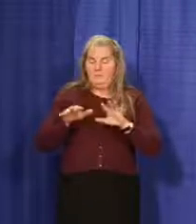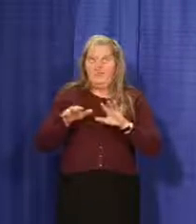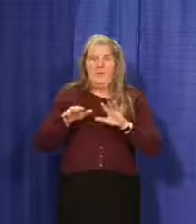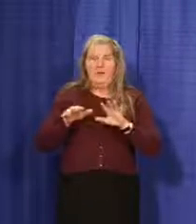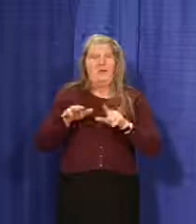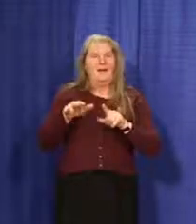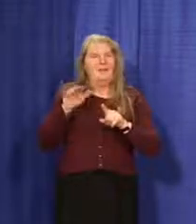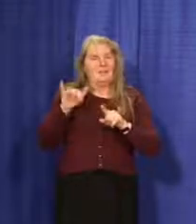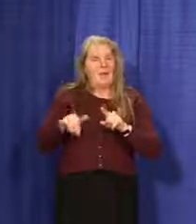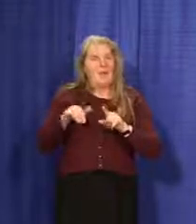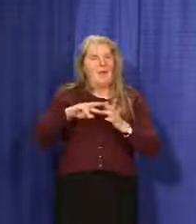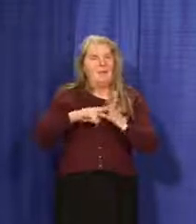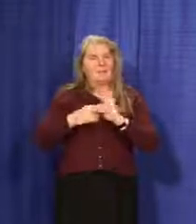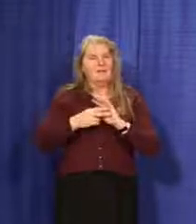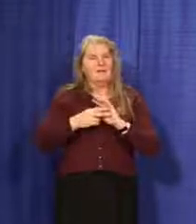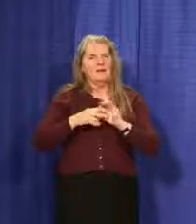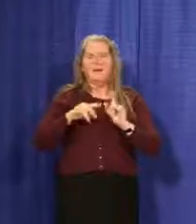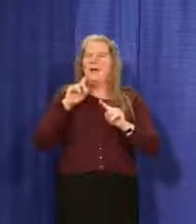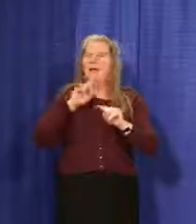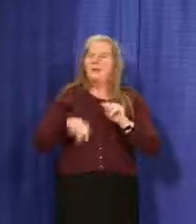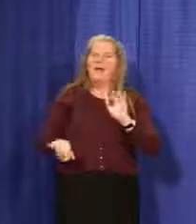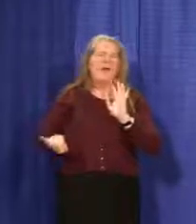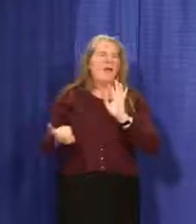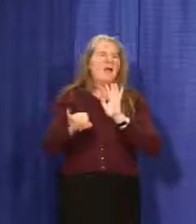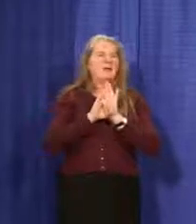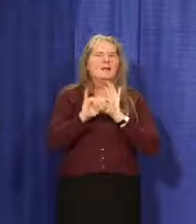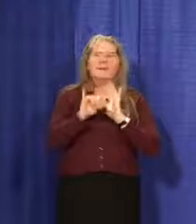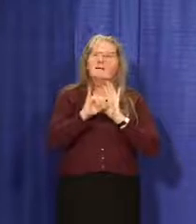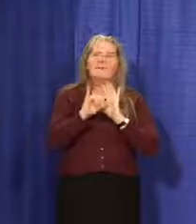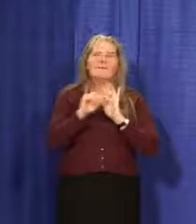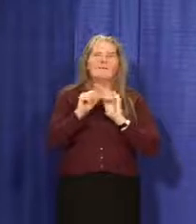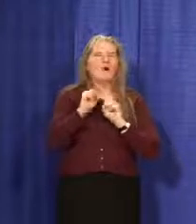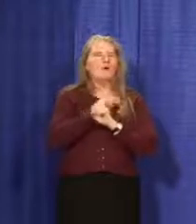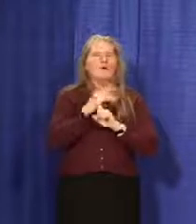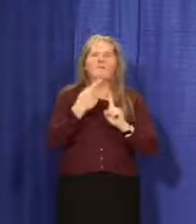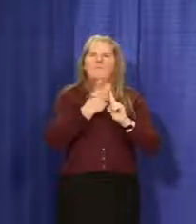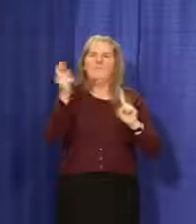no longer are able to trace the